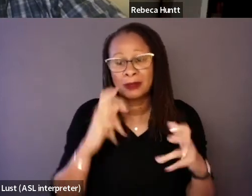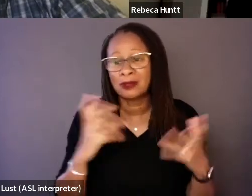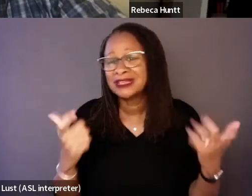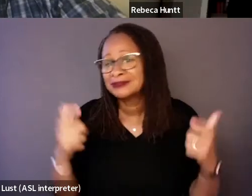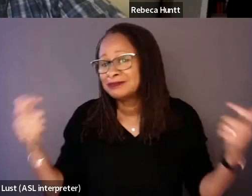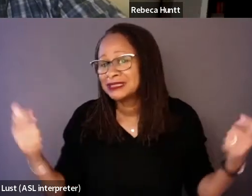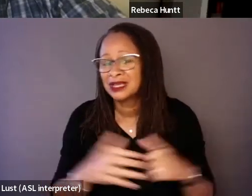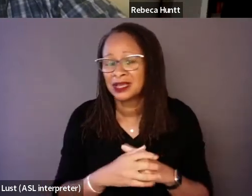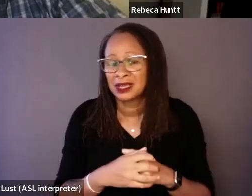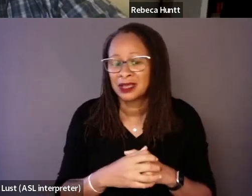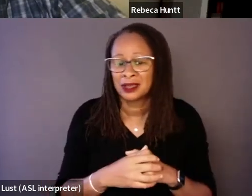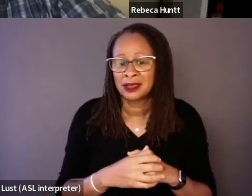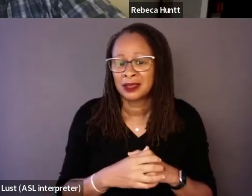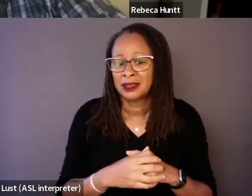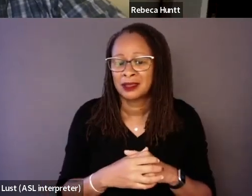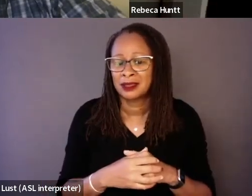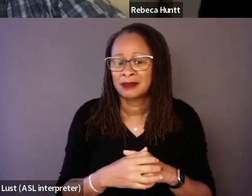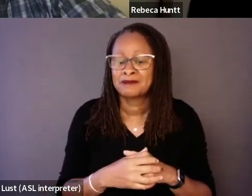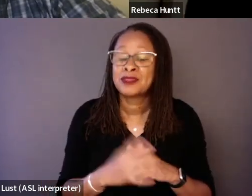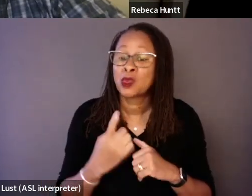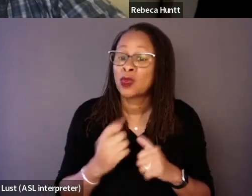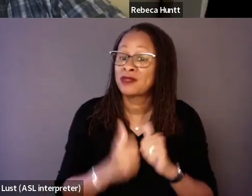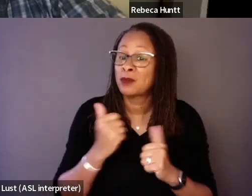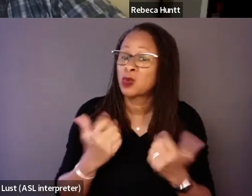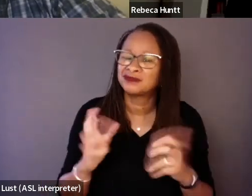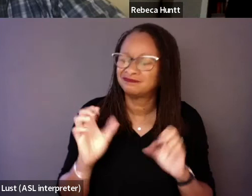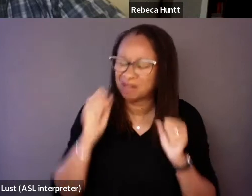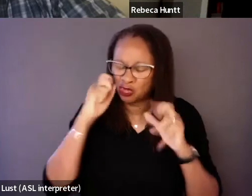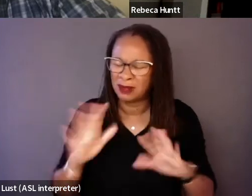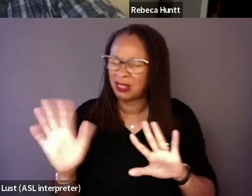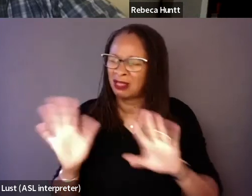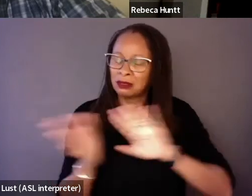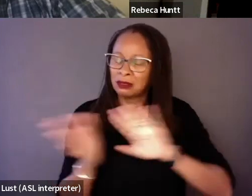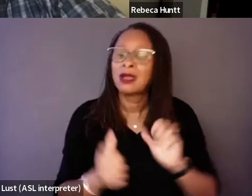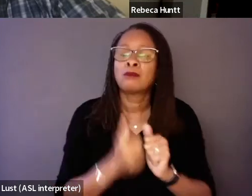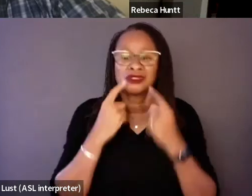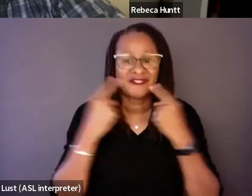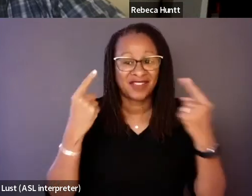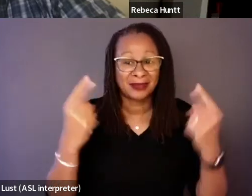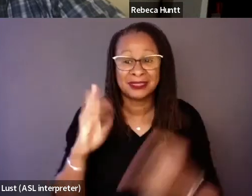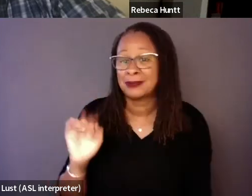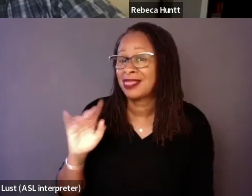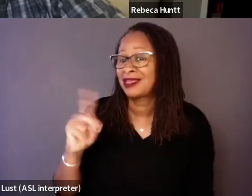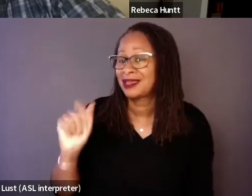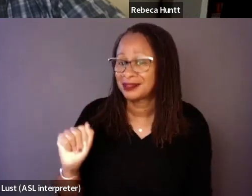incredible -- there's no so much thing as one of the most incredible Palancas but one of the most